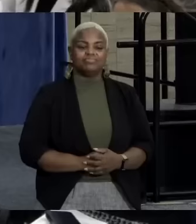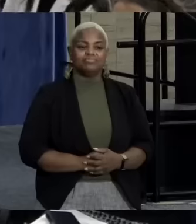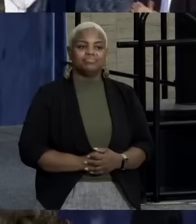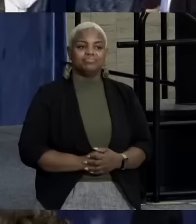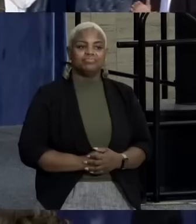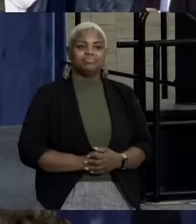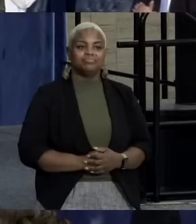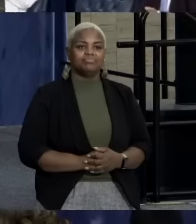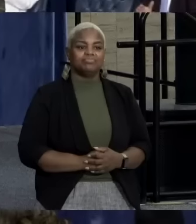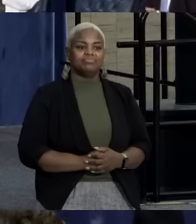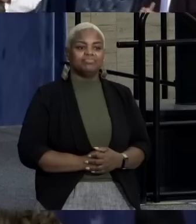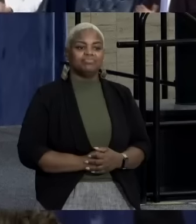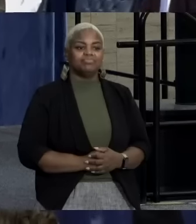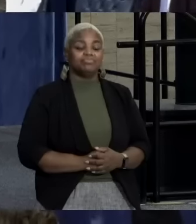I'd now like to introduce Dr. Rachel Rubin.